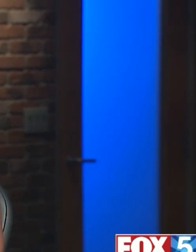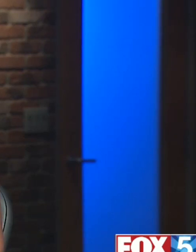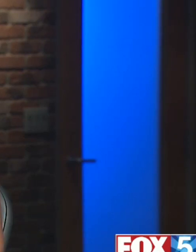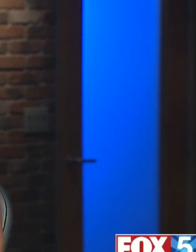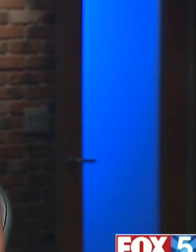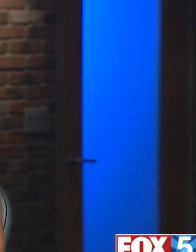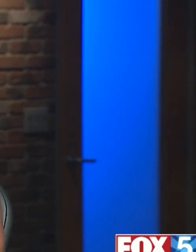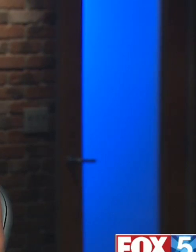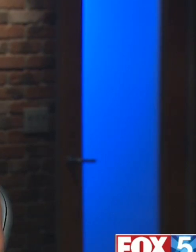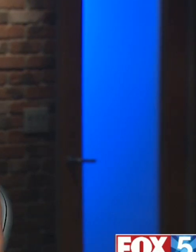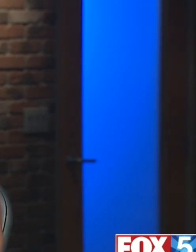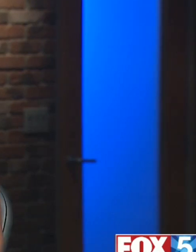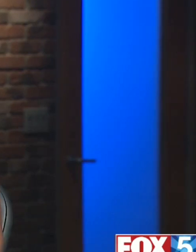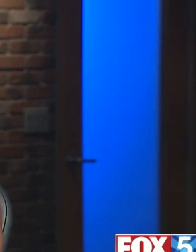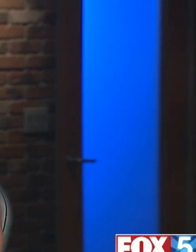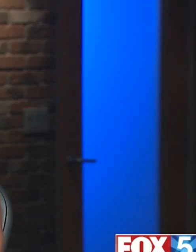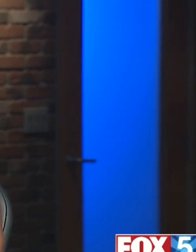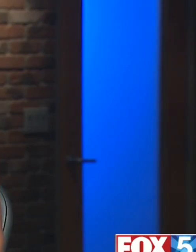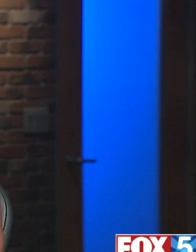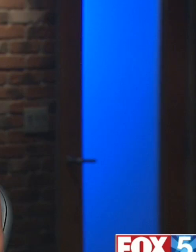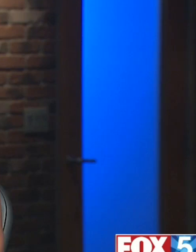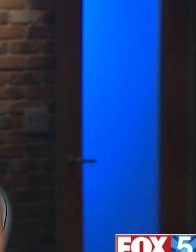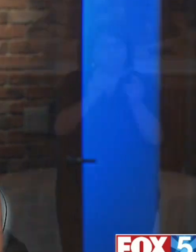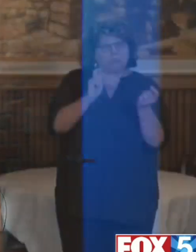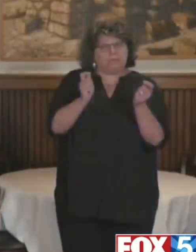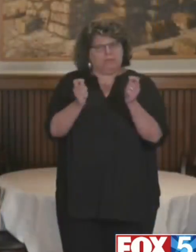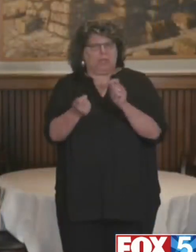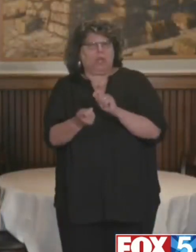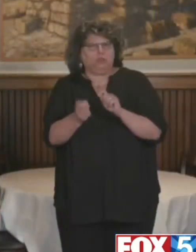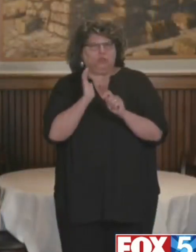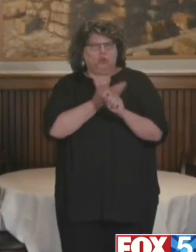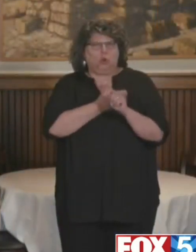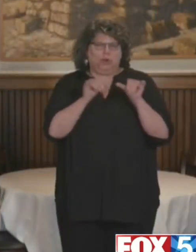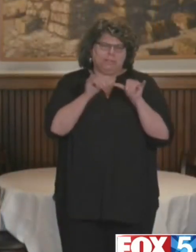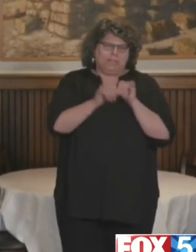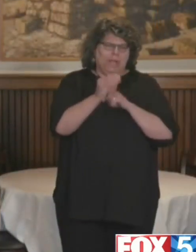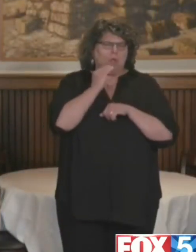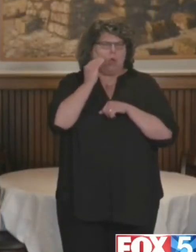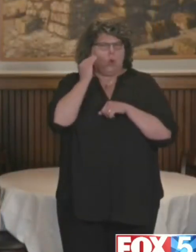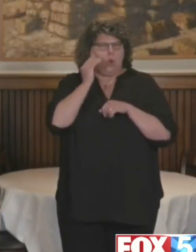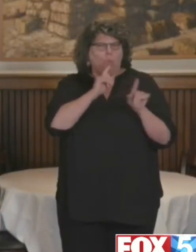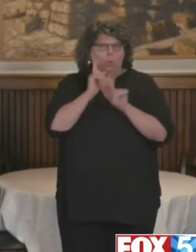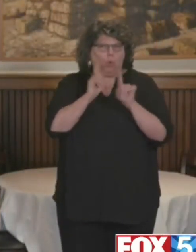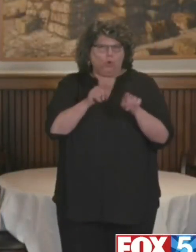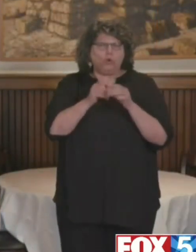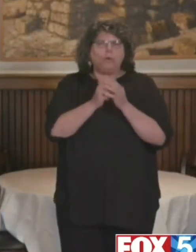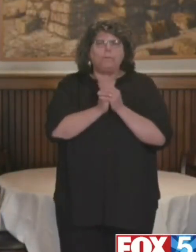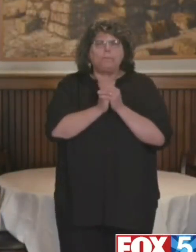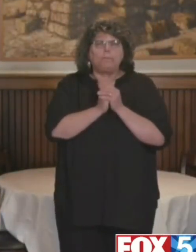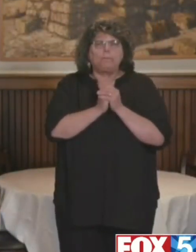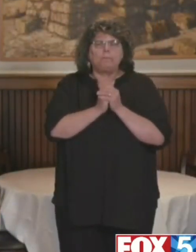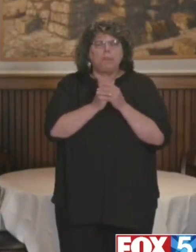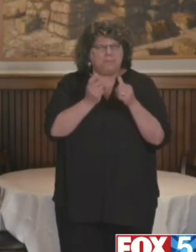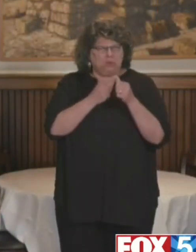REPORT. GOVERNOR GAVIN, NEWSOME IS PROVIDING HIS DAILY UPDATE ON CALLOW CALIFORNIA'S RESPONSE TO THE CORONAVIRUS PANDEMIC IT IS NOW JUST UNDER